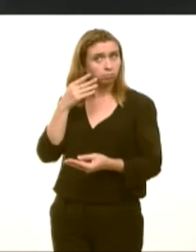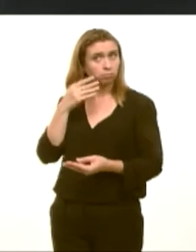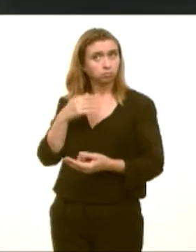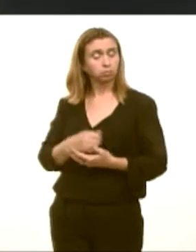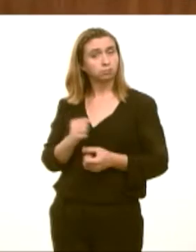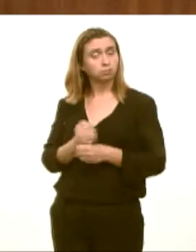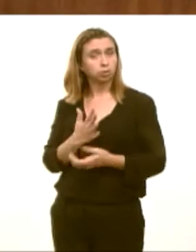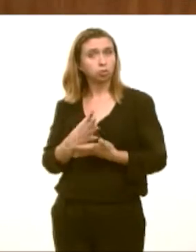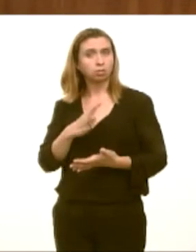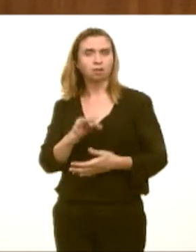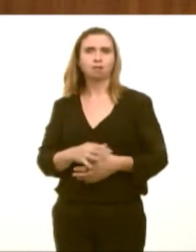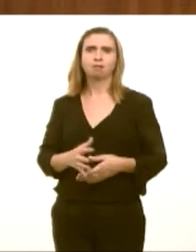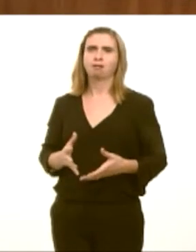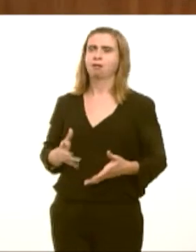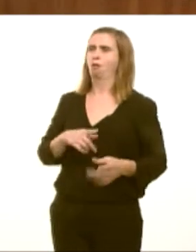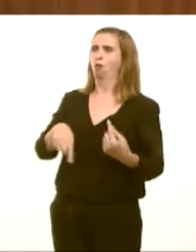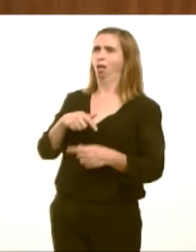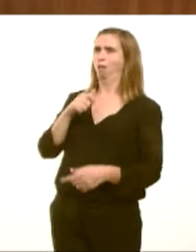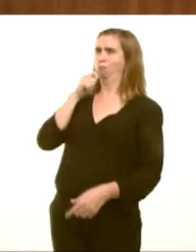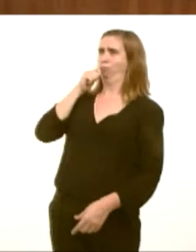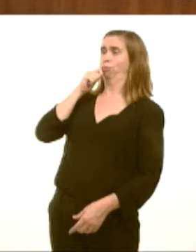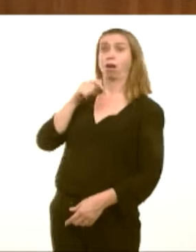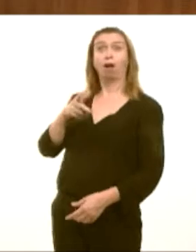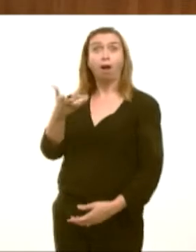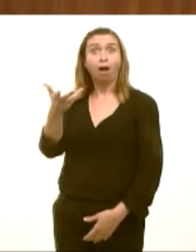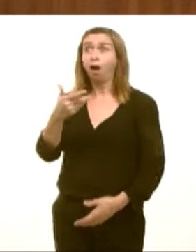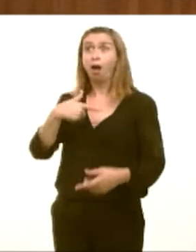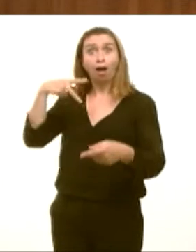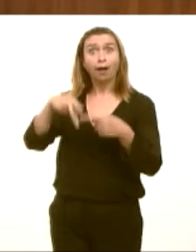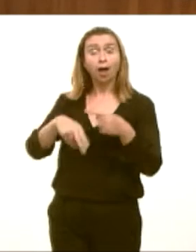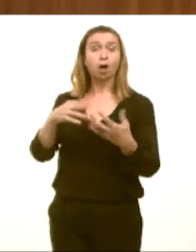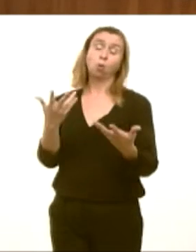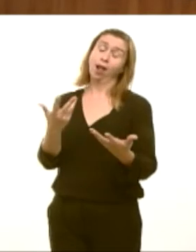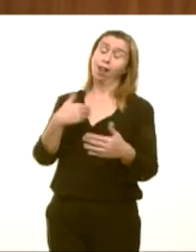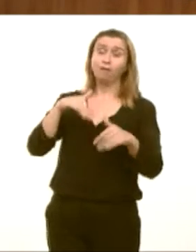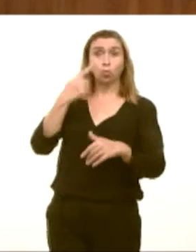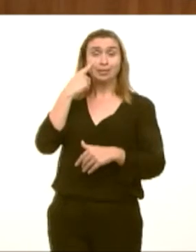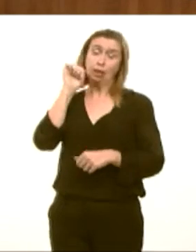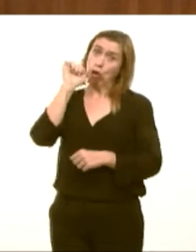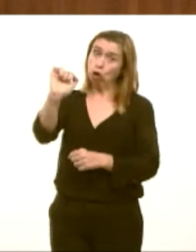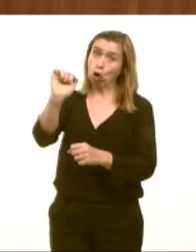Carwyn Jones: Letís see what your party provides us with in the spending review, shall we? Then we can have a further discussion on this.